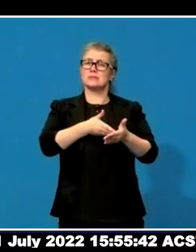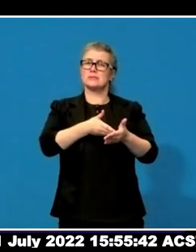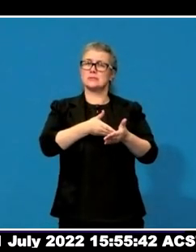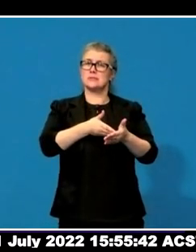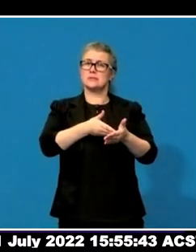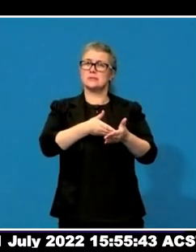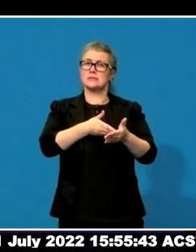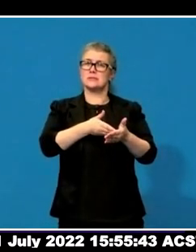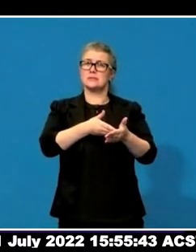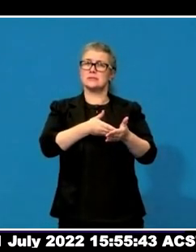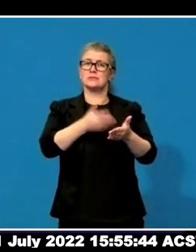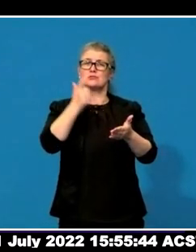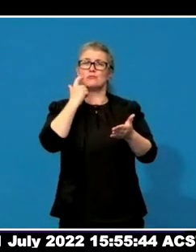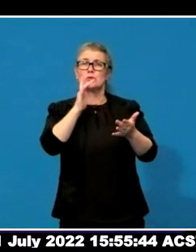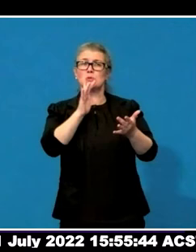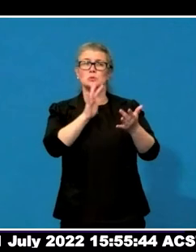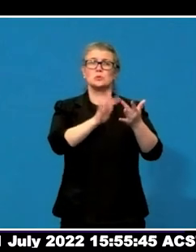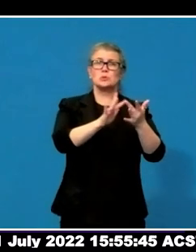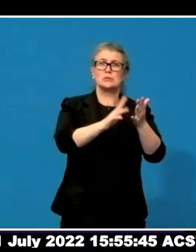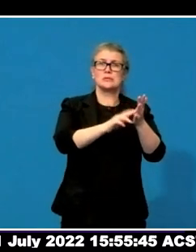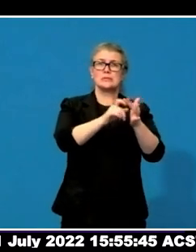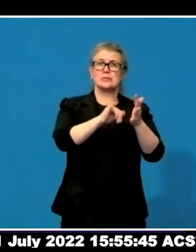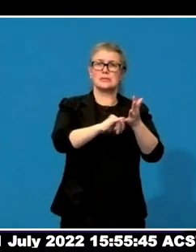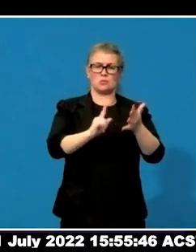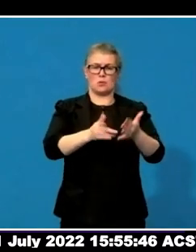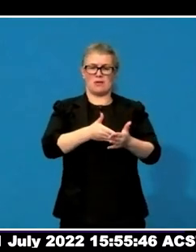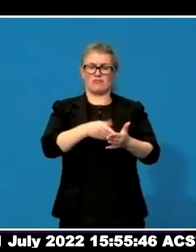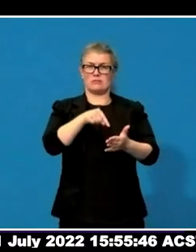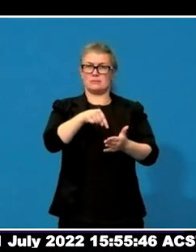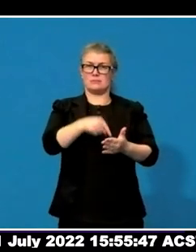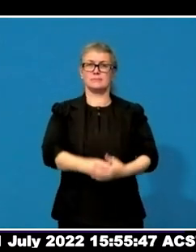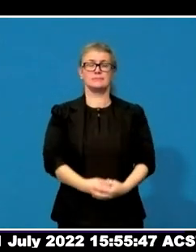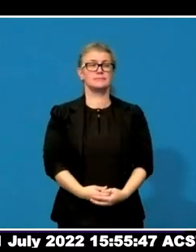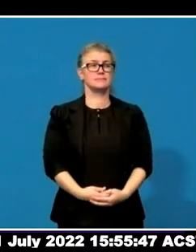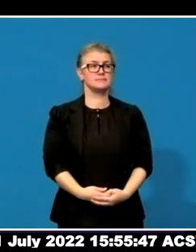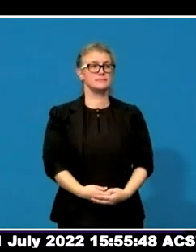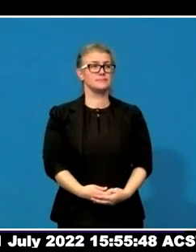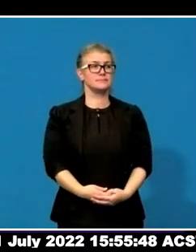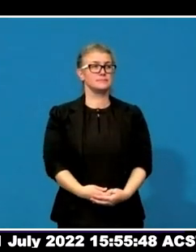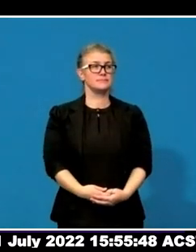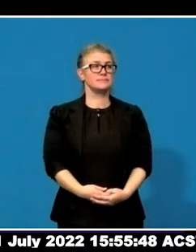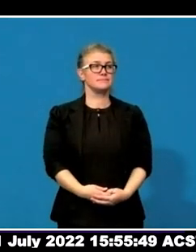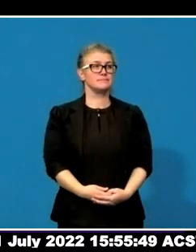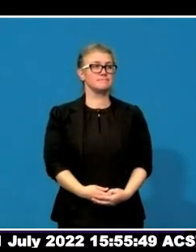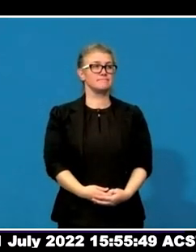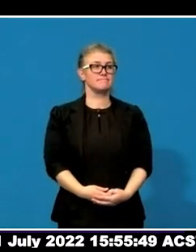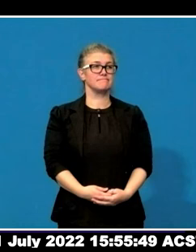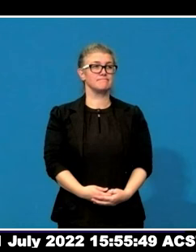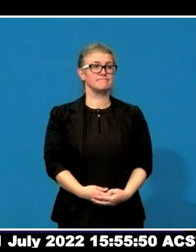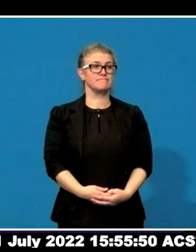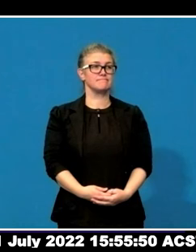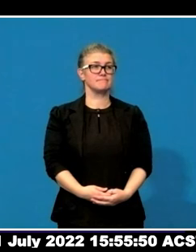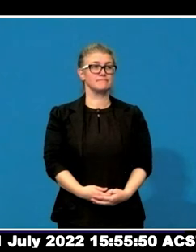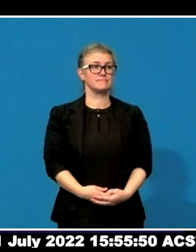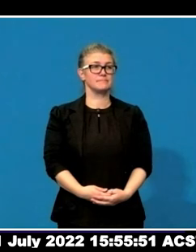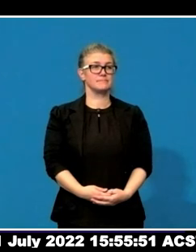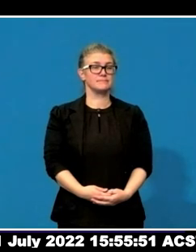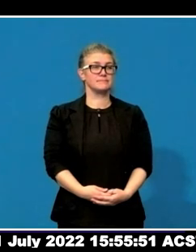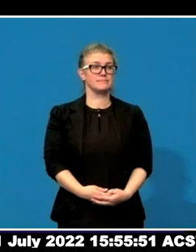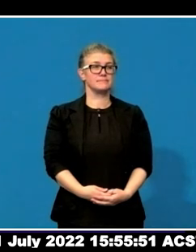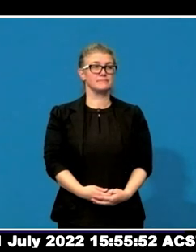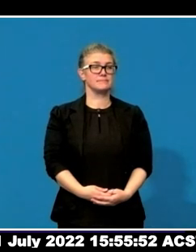Well, to be honest, a really - a lot of clients with whom